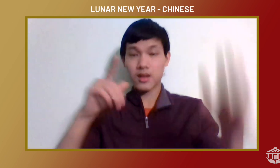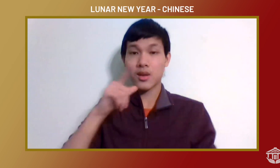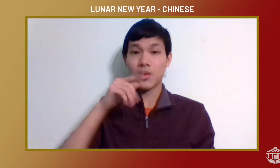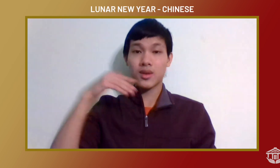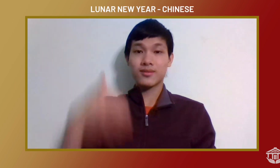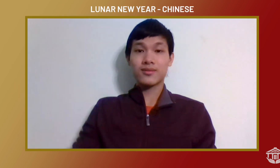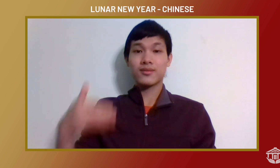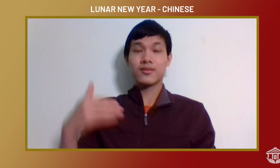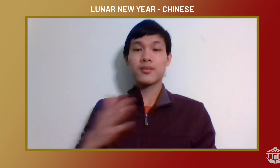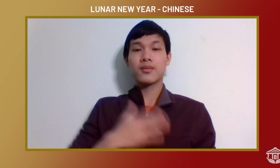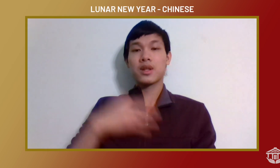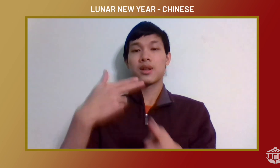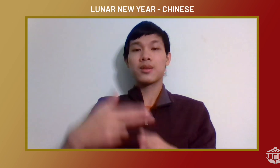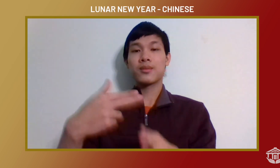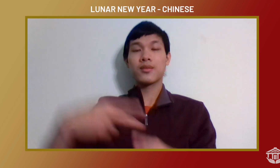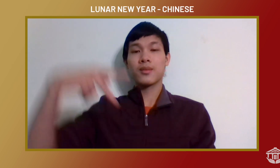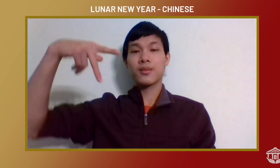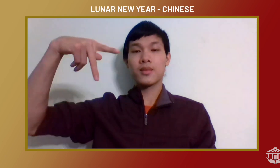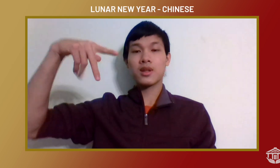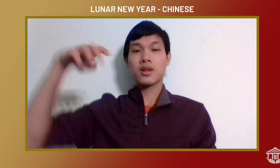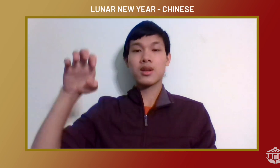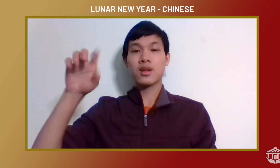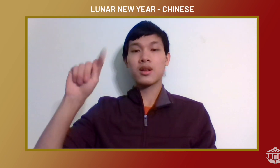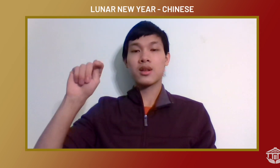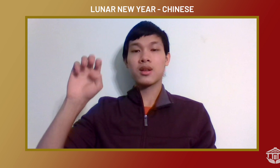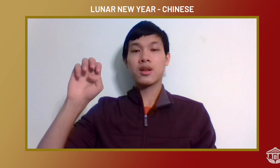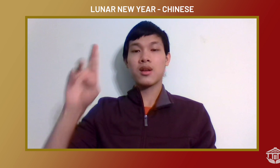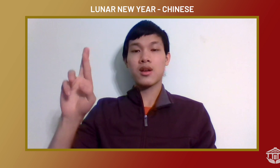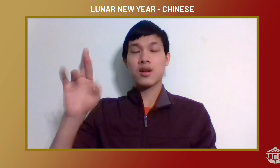“Hi everyone. My name is Peter Dammer.